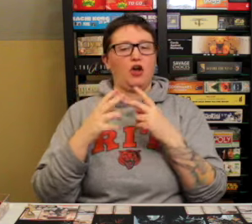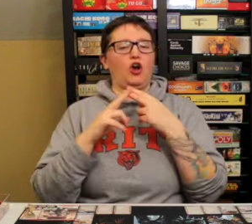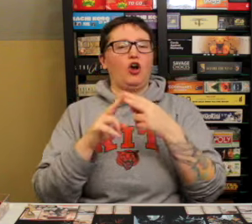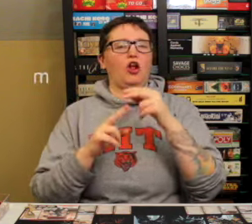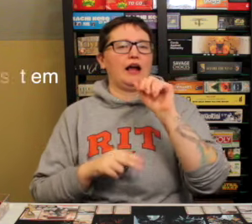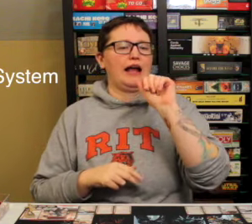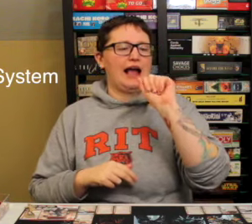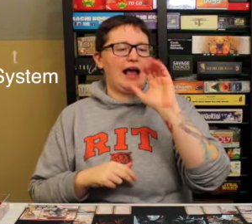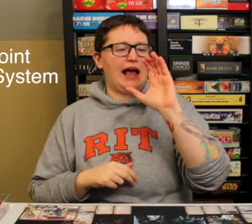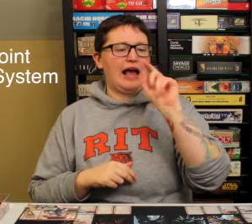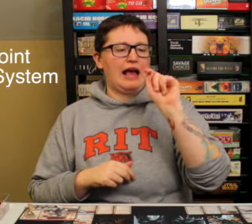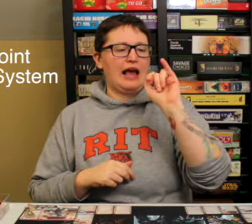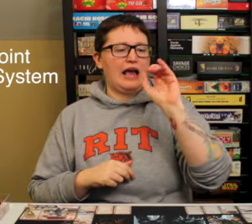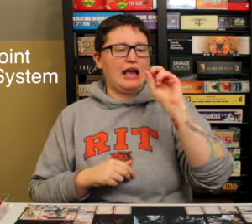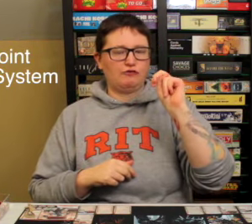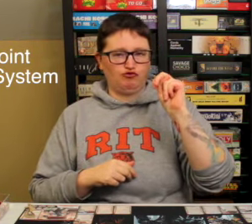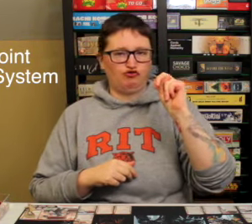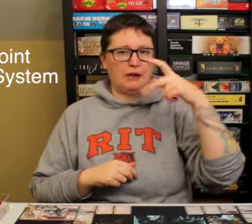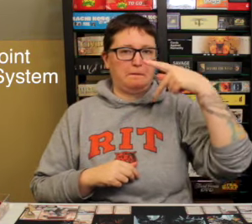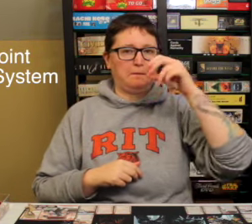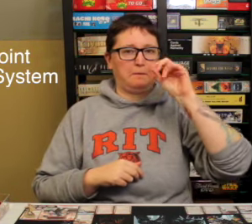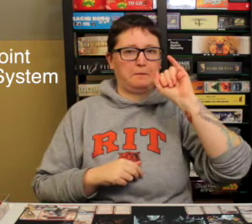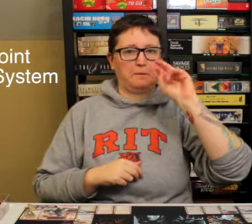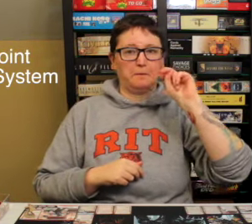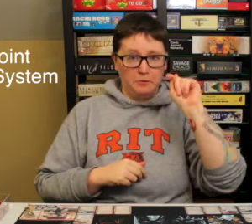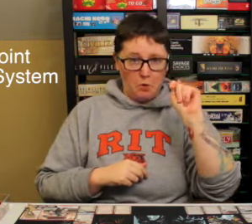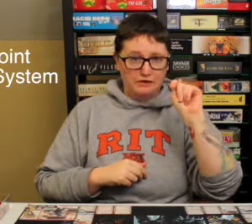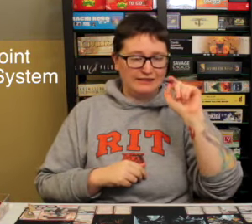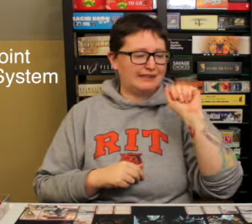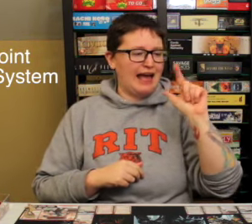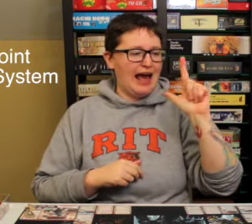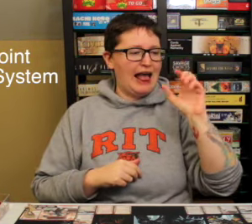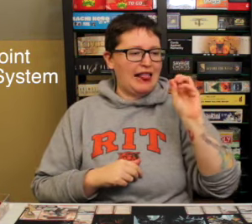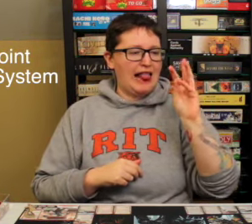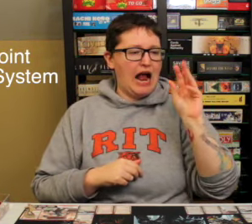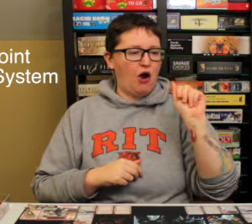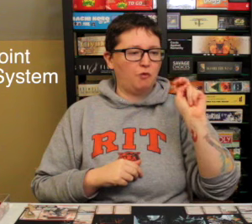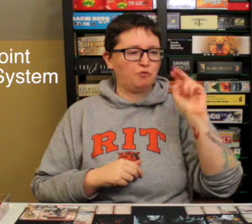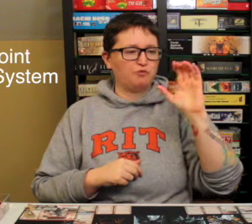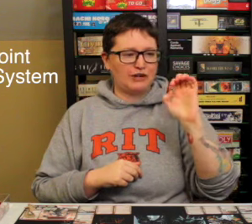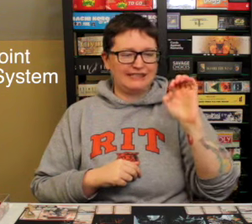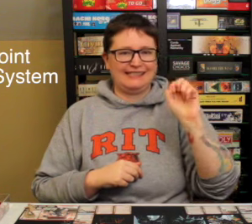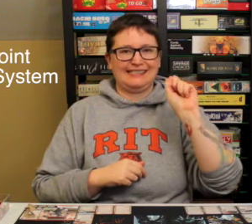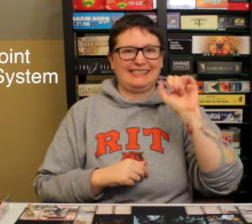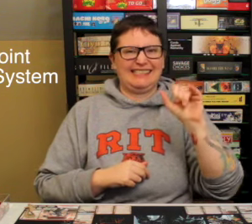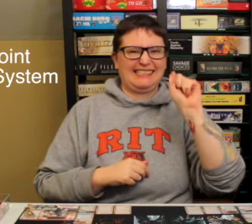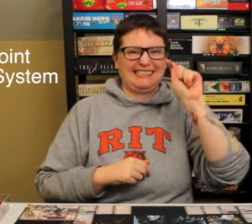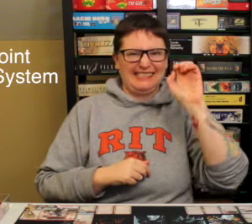The fifth one is called Action Point Allowance System.